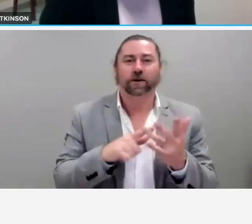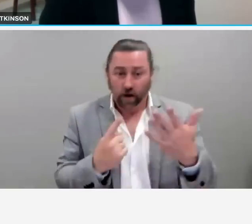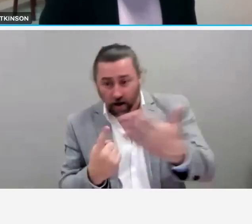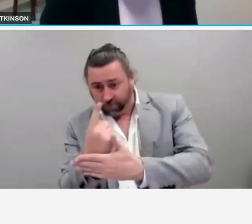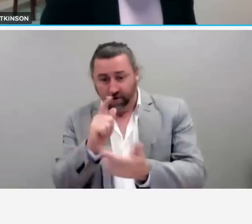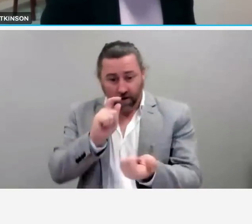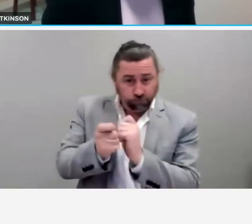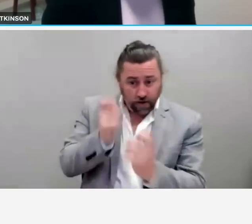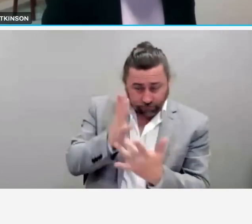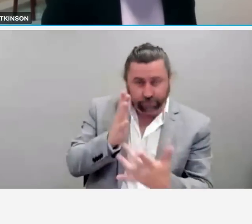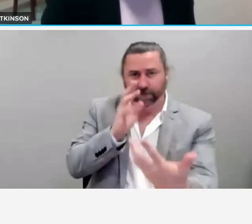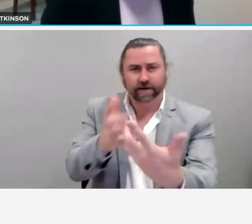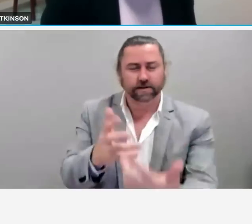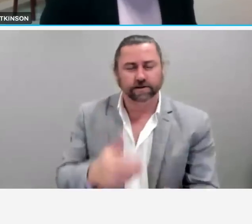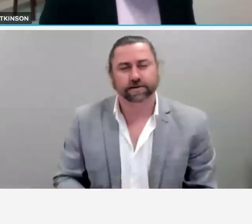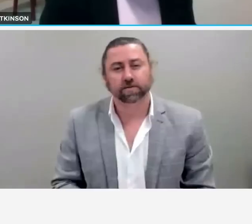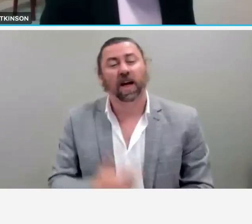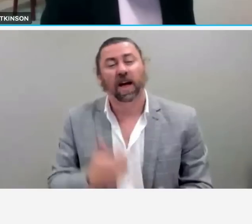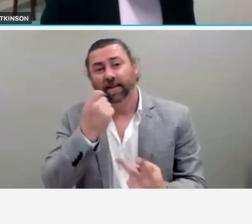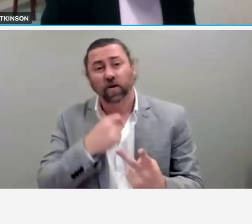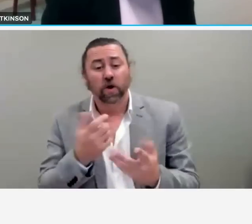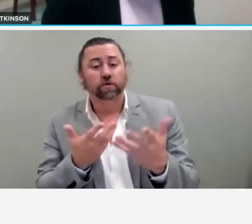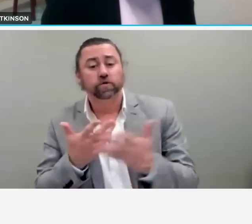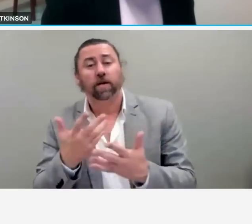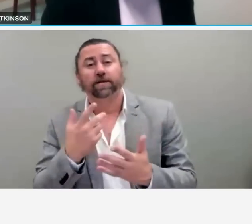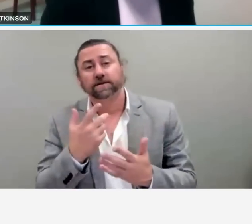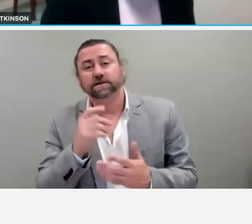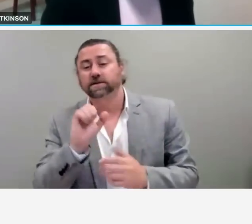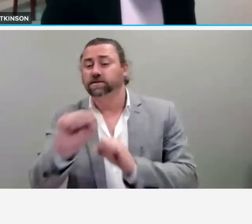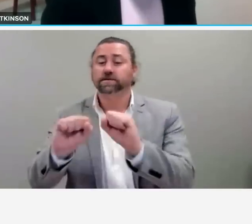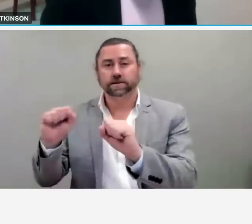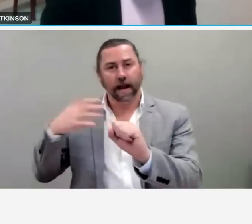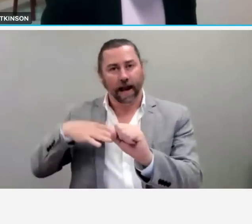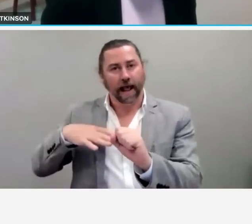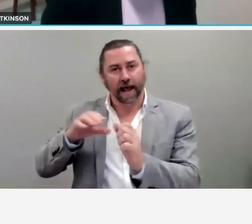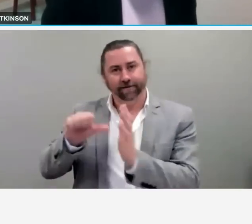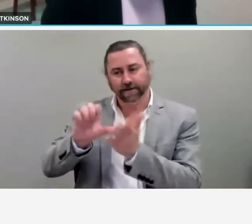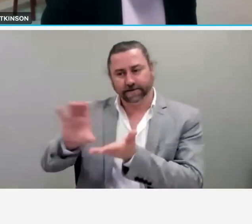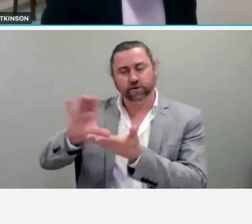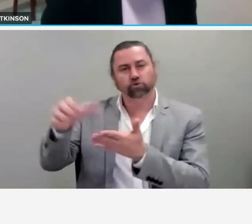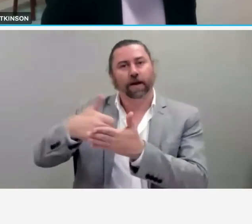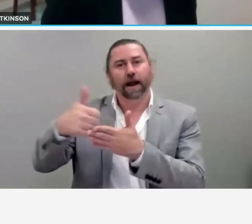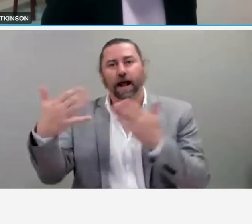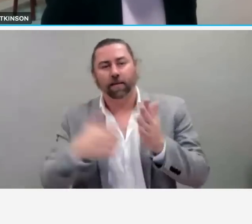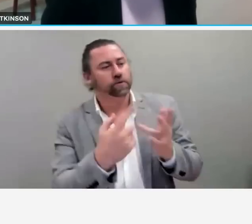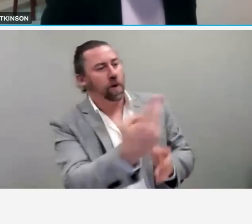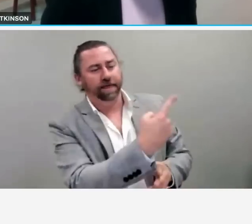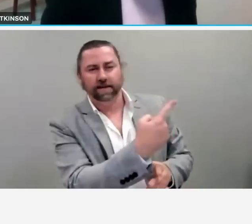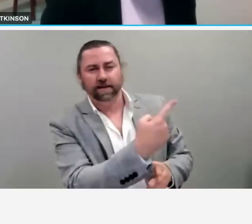We also heard that some service types need more predictable funding than others. We learned that the assessment arrangements